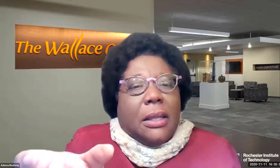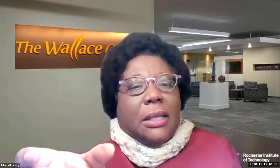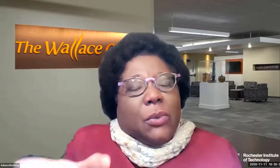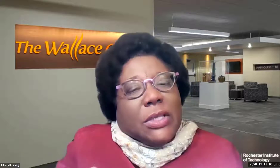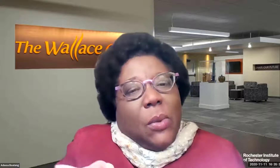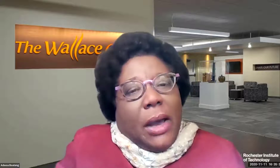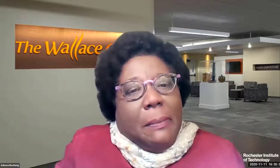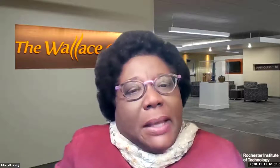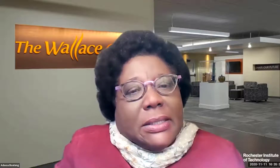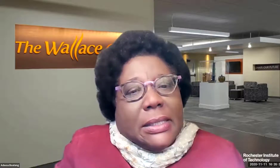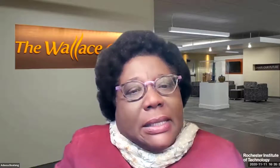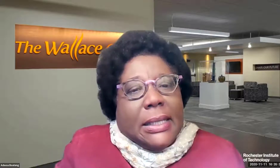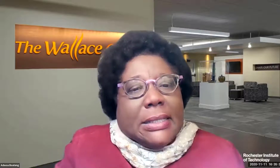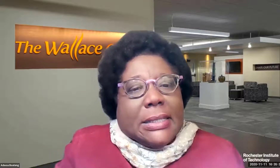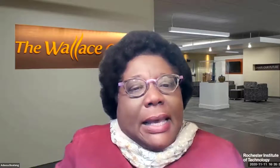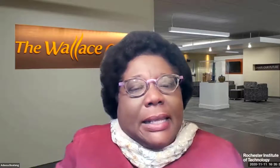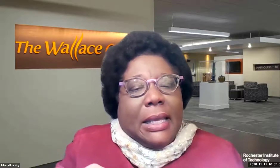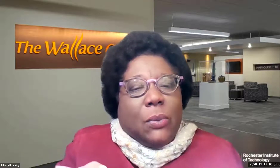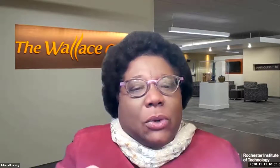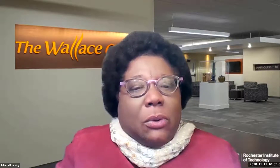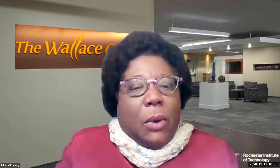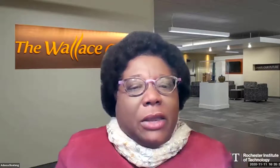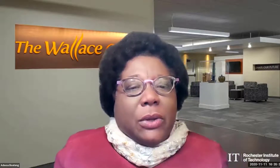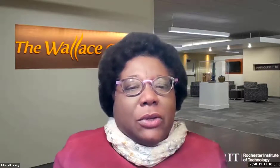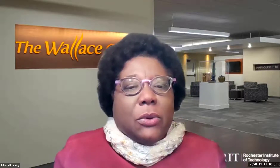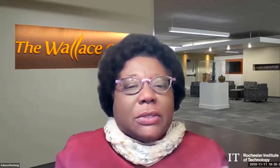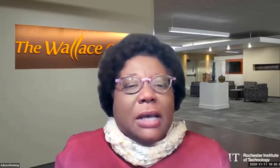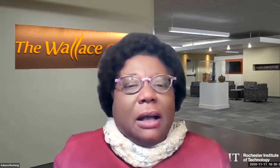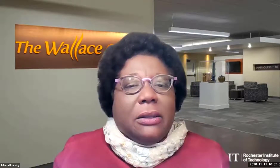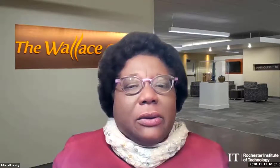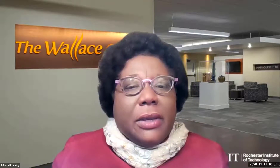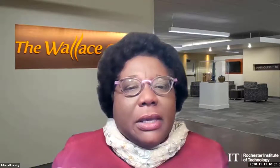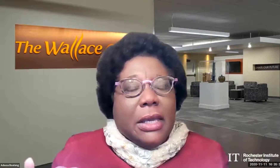Adwoa Boateng: And the reason why I mentioned it is that it will while you're in Google Scholar. If you need the full text article. All you